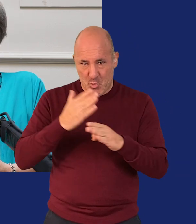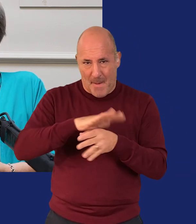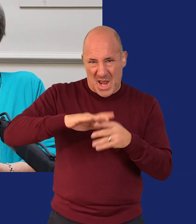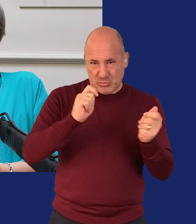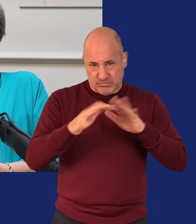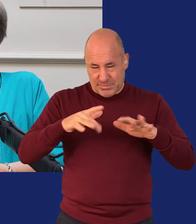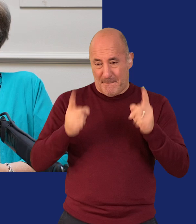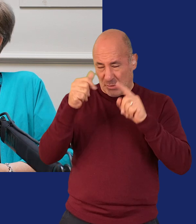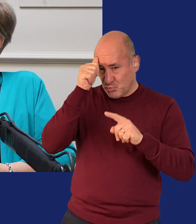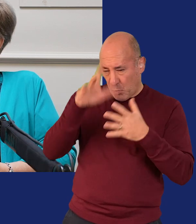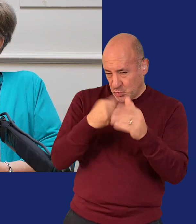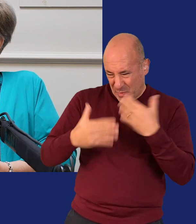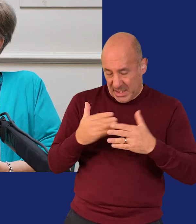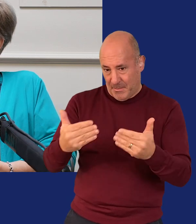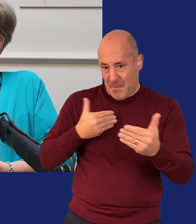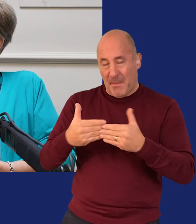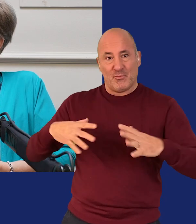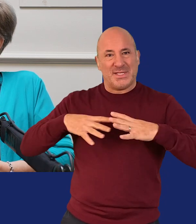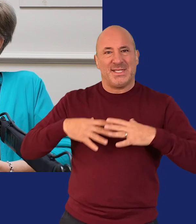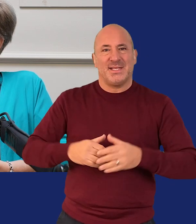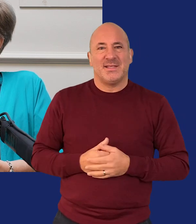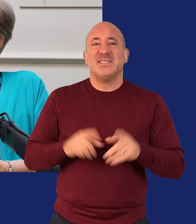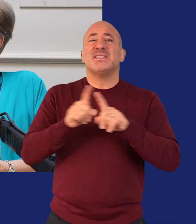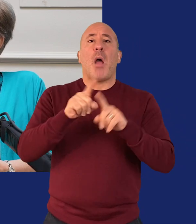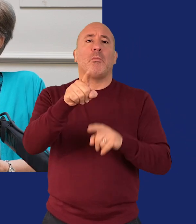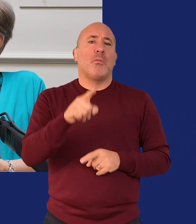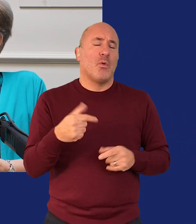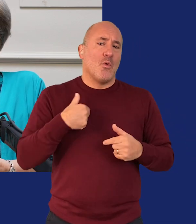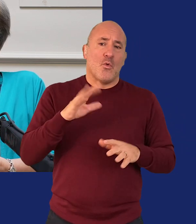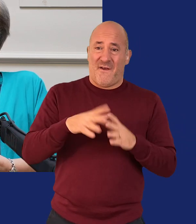knowing what they're doing. And I think it's also very much for me around flexibility.